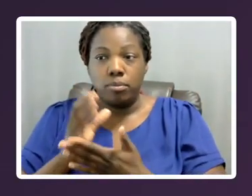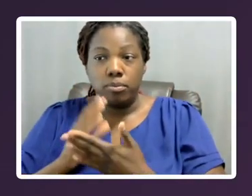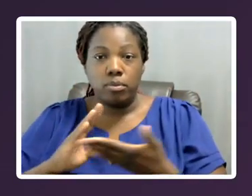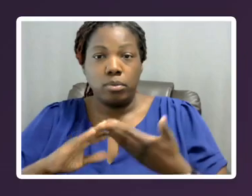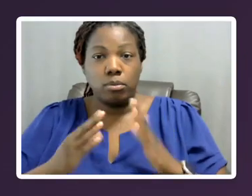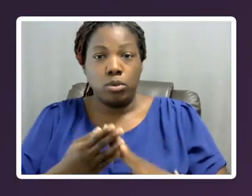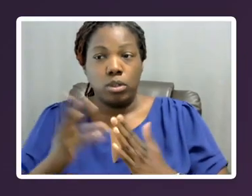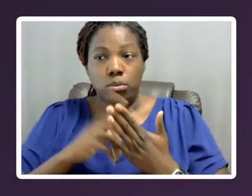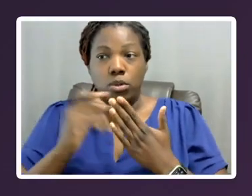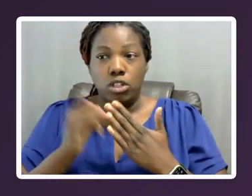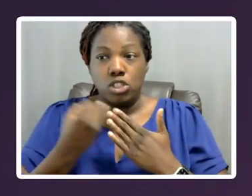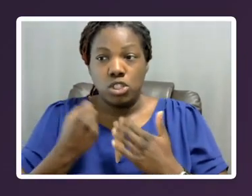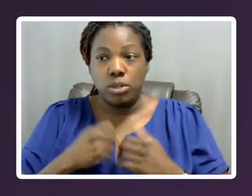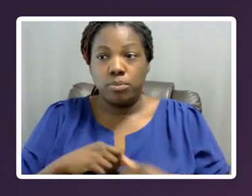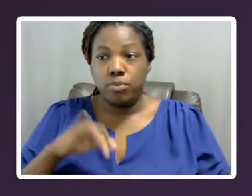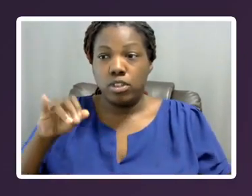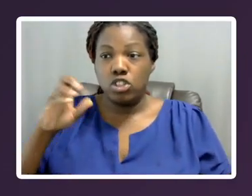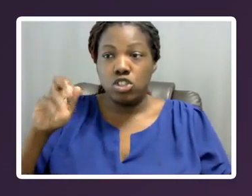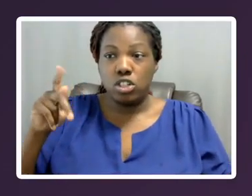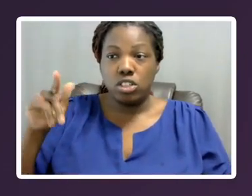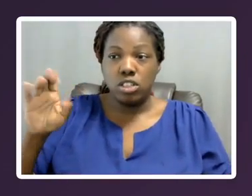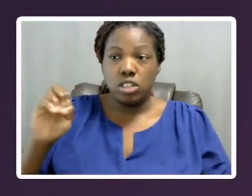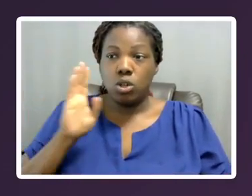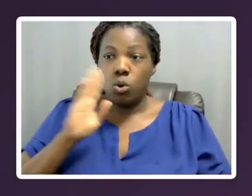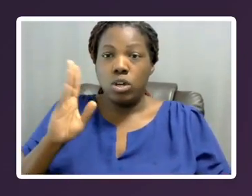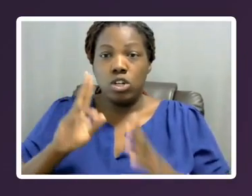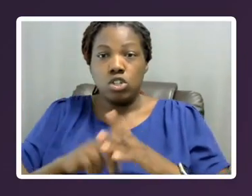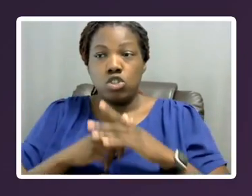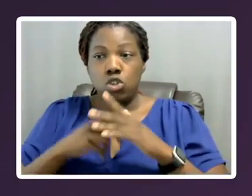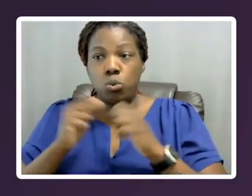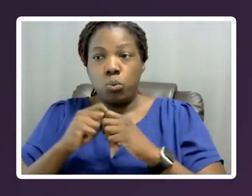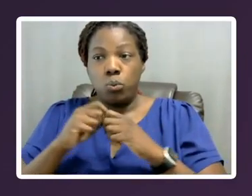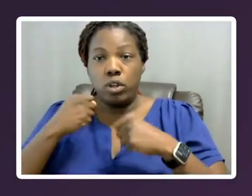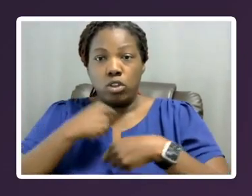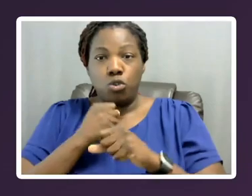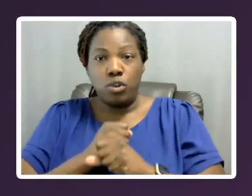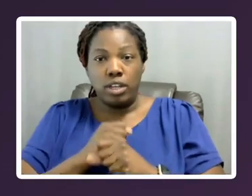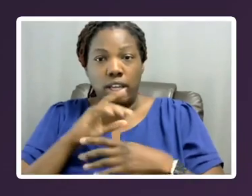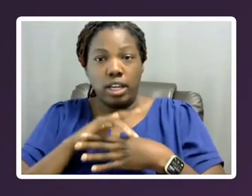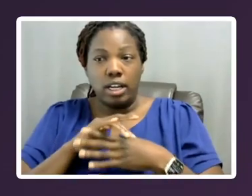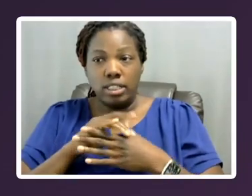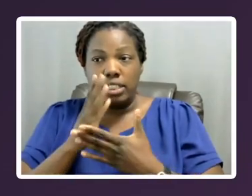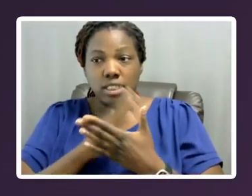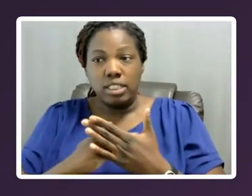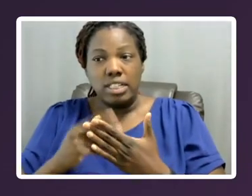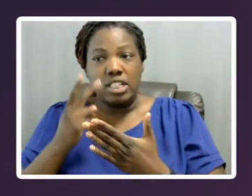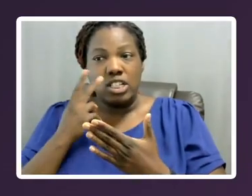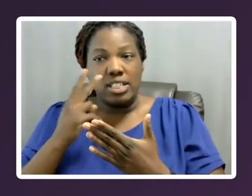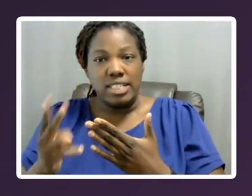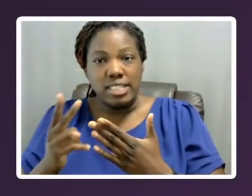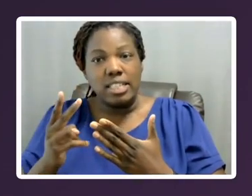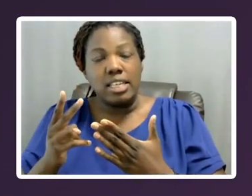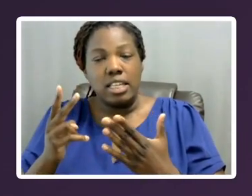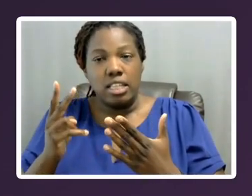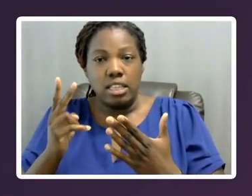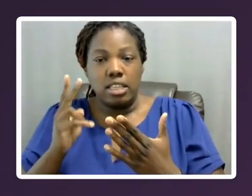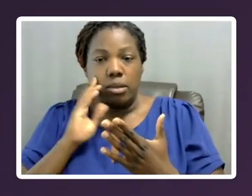Jocelyn will now start us off with the create context section and how to look closely at portraiture. Joselyn Kho: